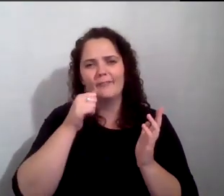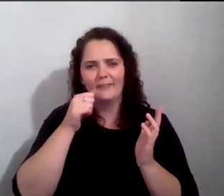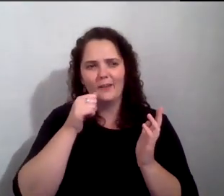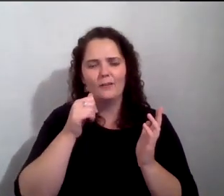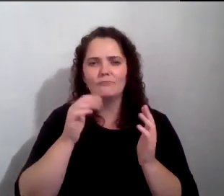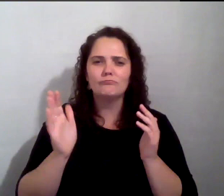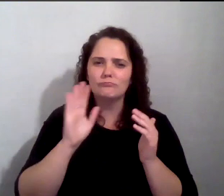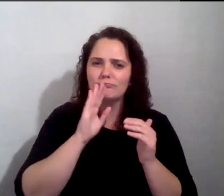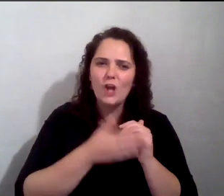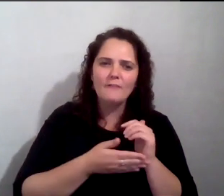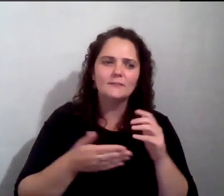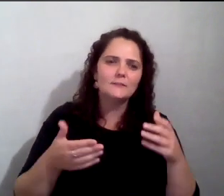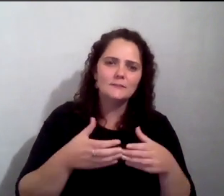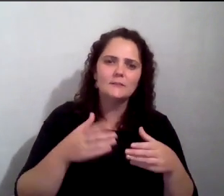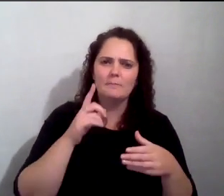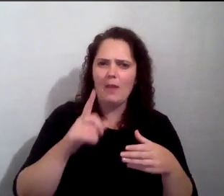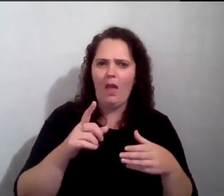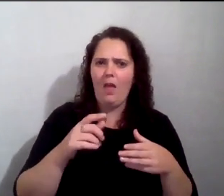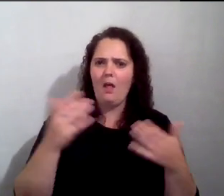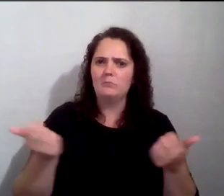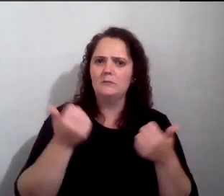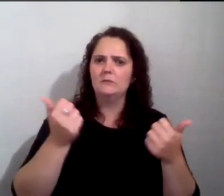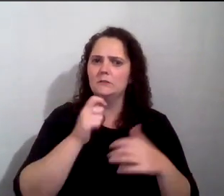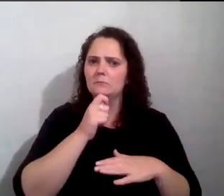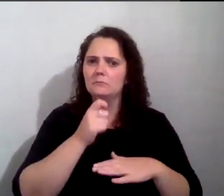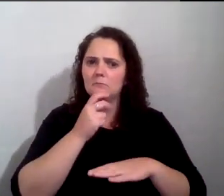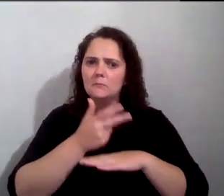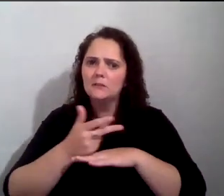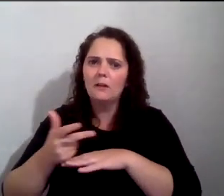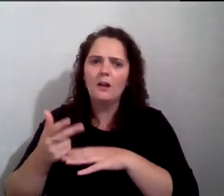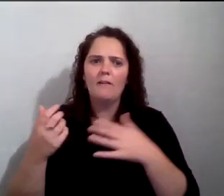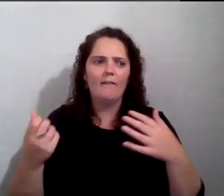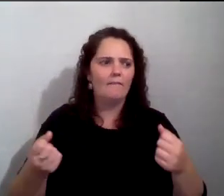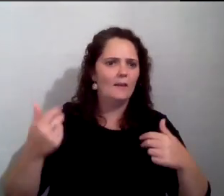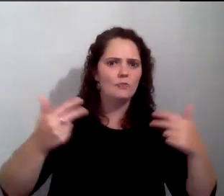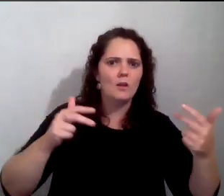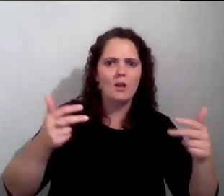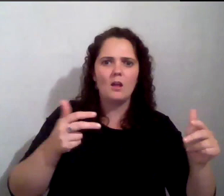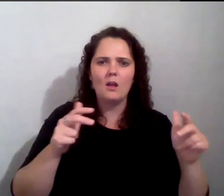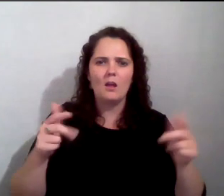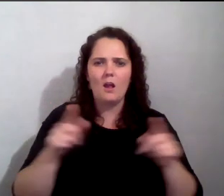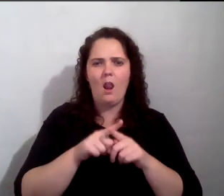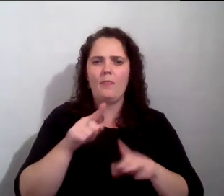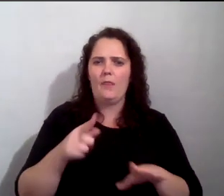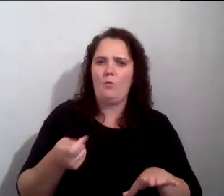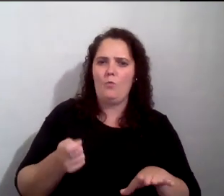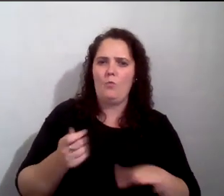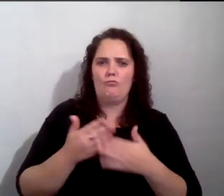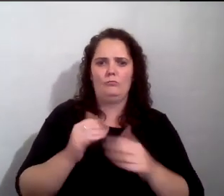private but there are media cameras, all of the things that happen there, many of the things that happen there are written about newspapers, there's a sort